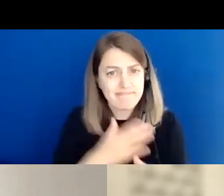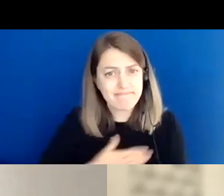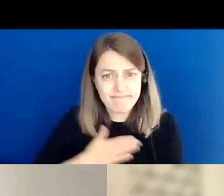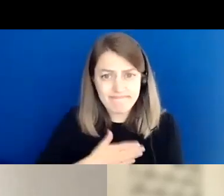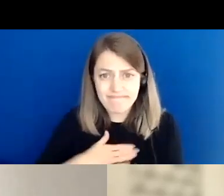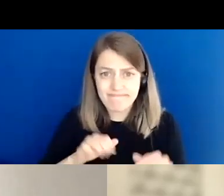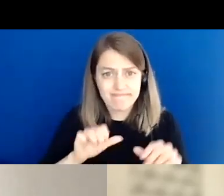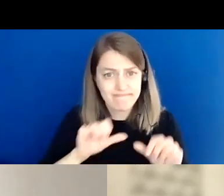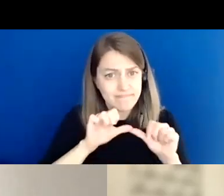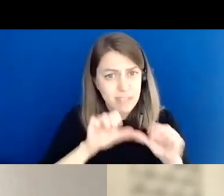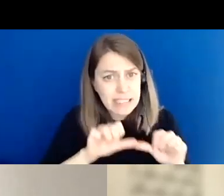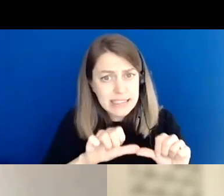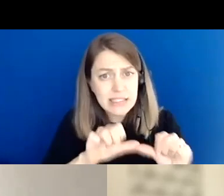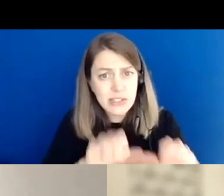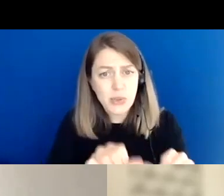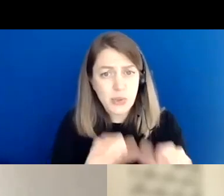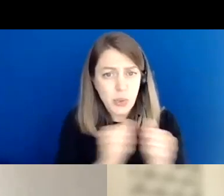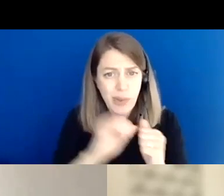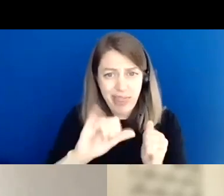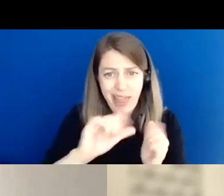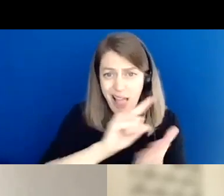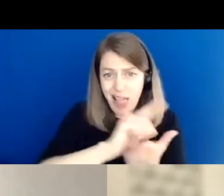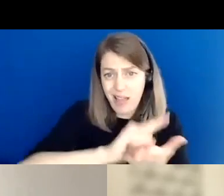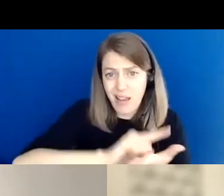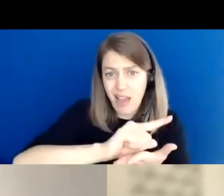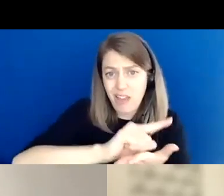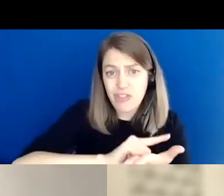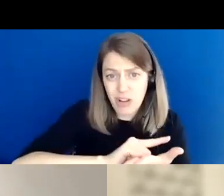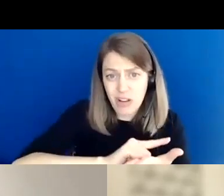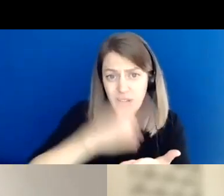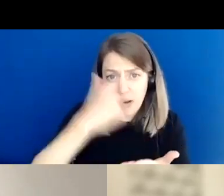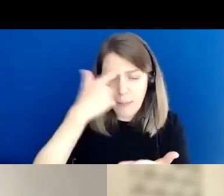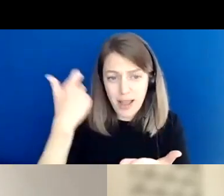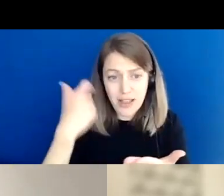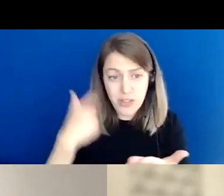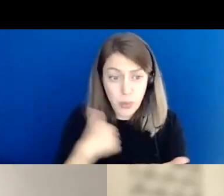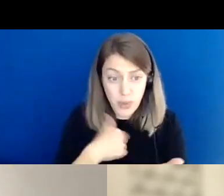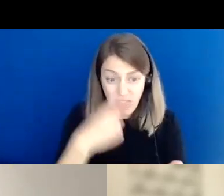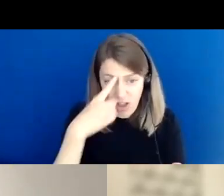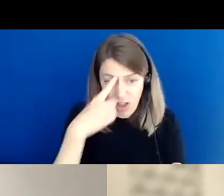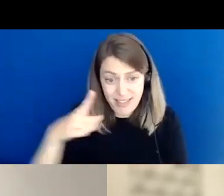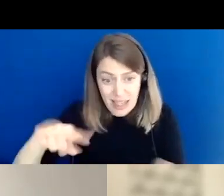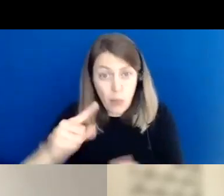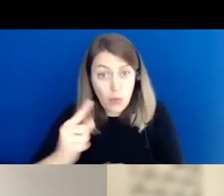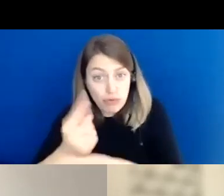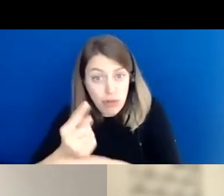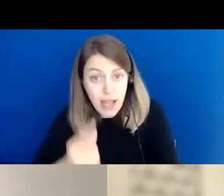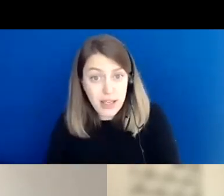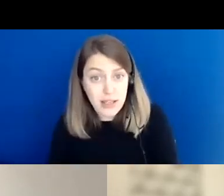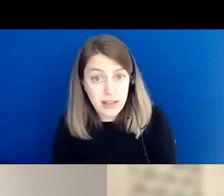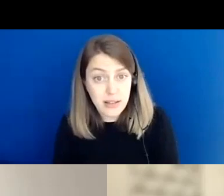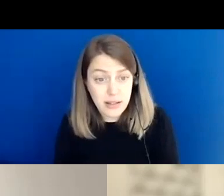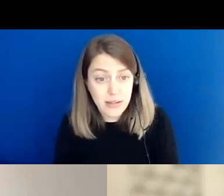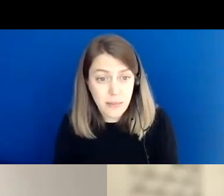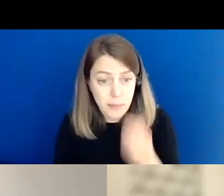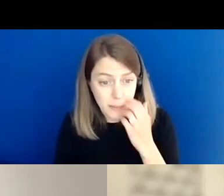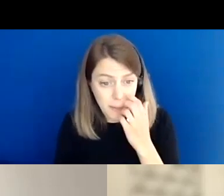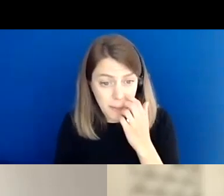with this litigation because we thought they were in the right, and there was a dissent,